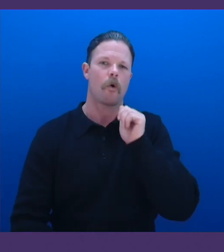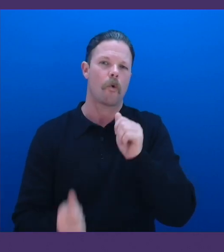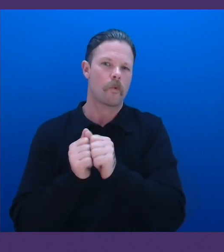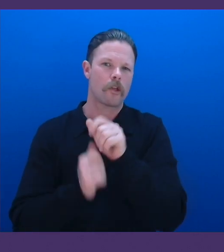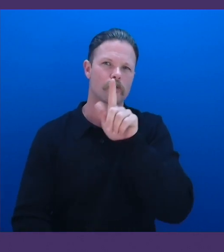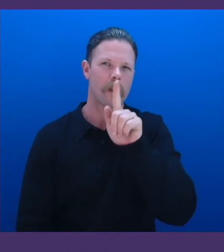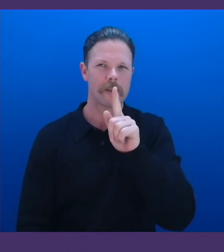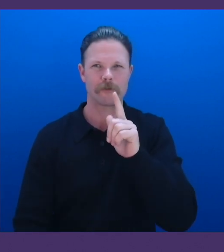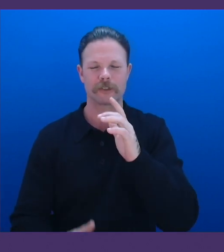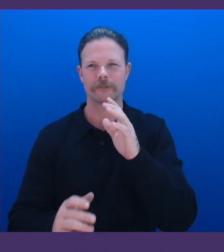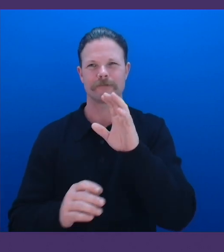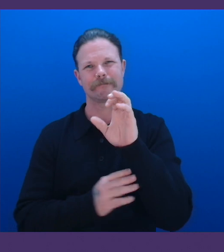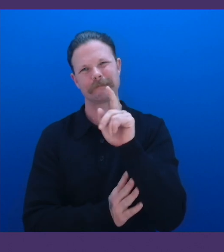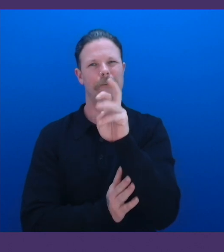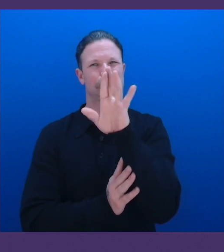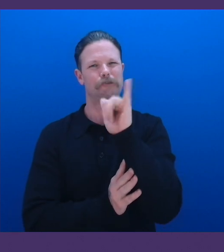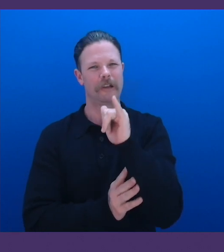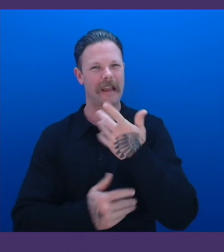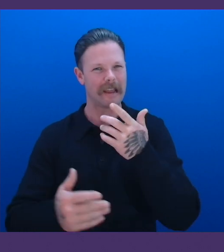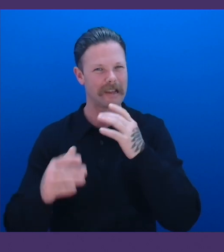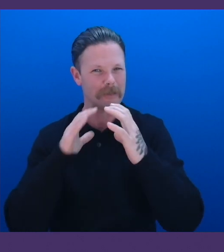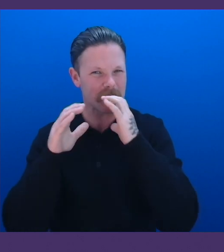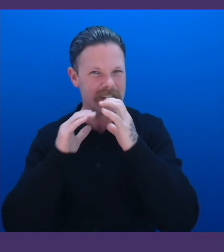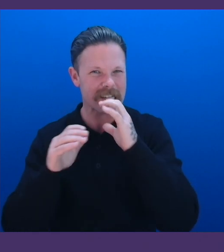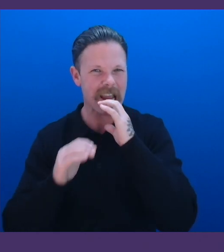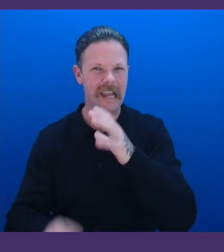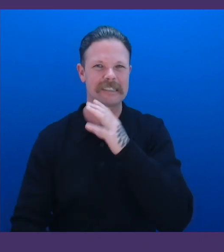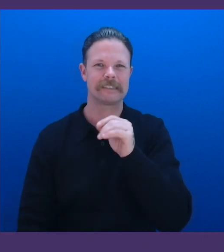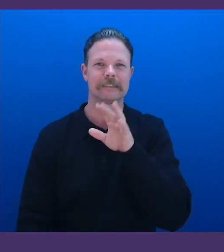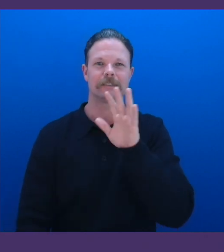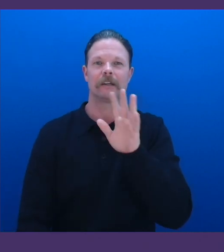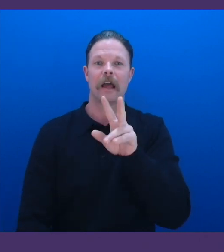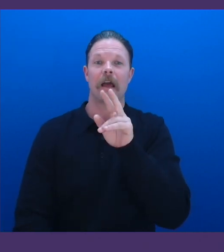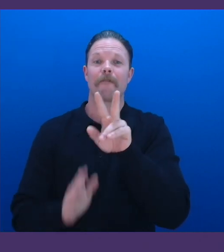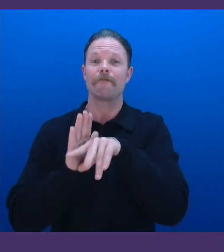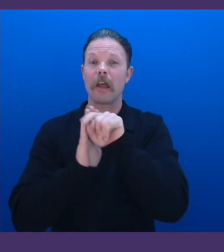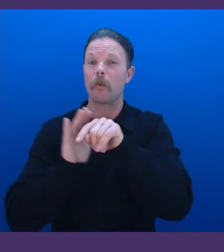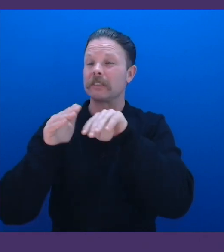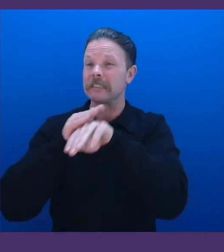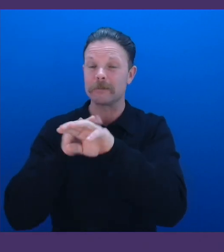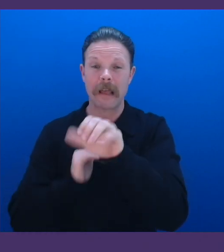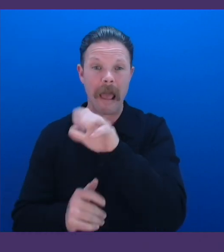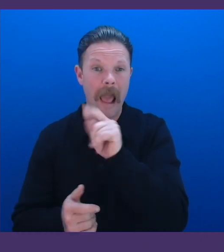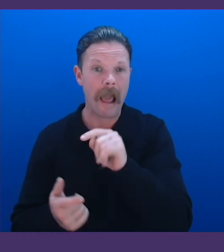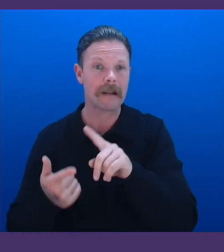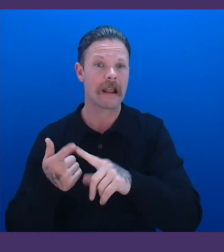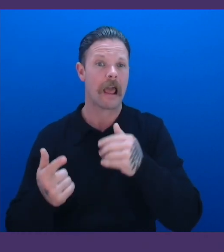In the UK, you have the Equality Act. In Europe, you have the Web Directive.